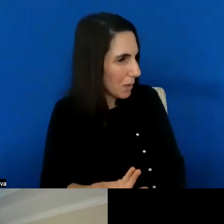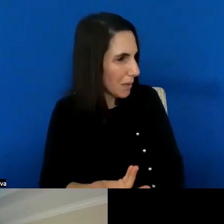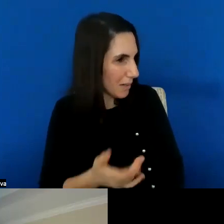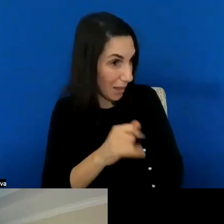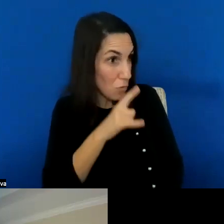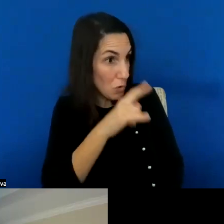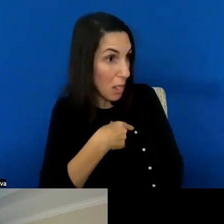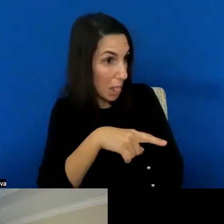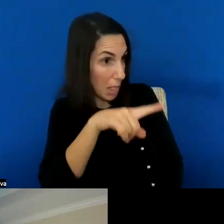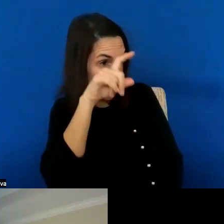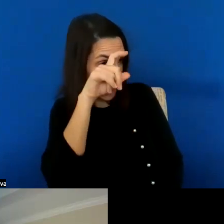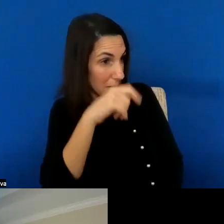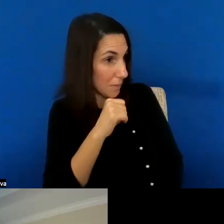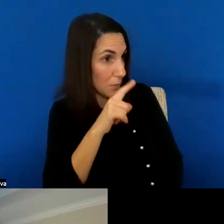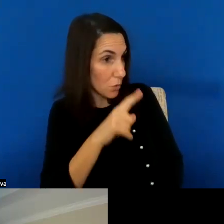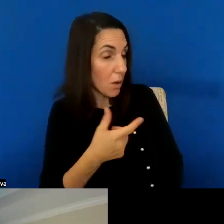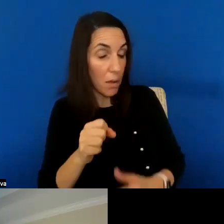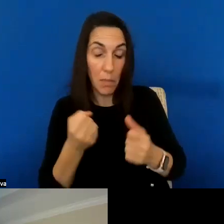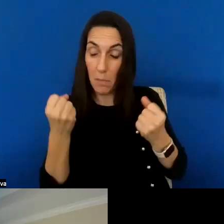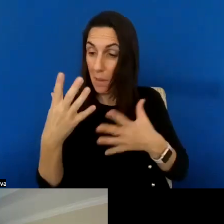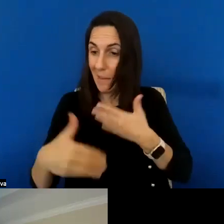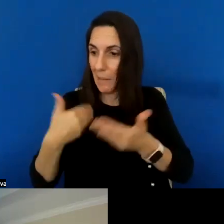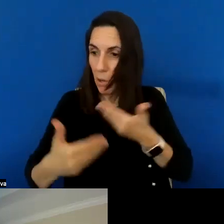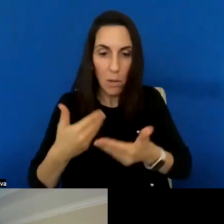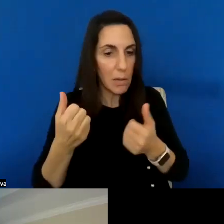years without anything like it, you know, I mean, I probably didn't find out about it